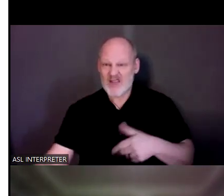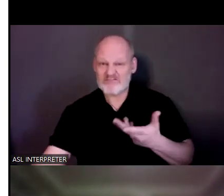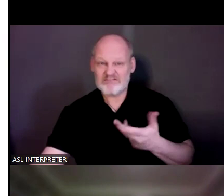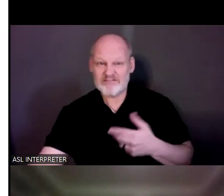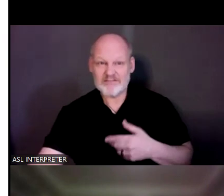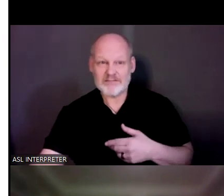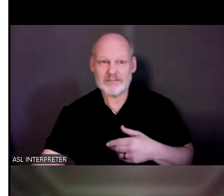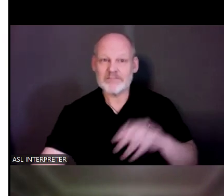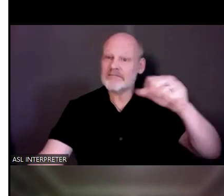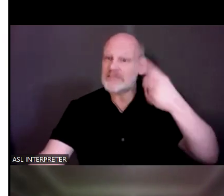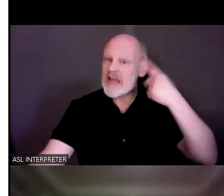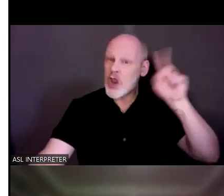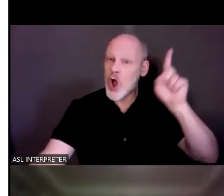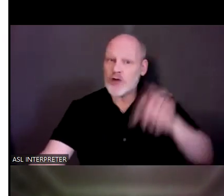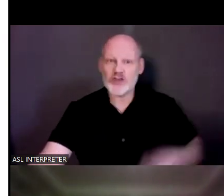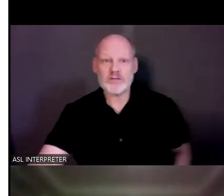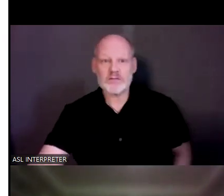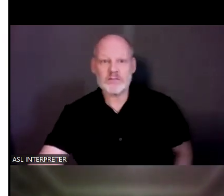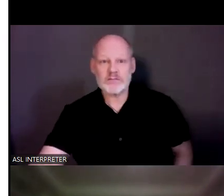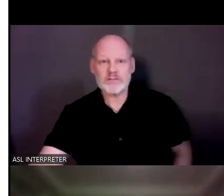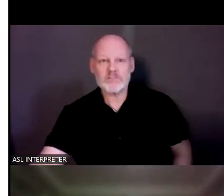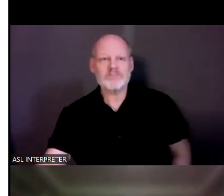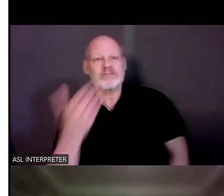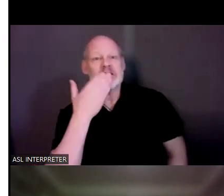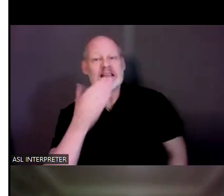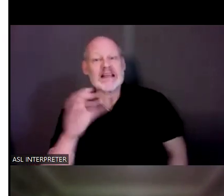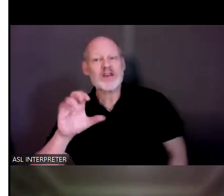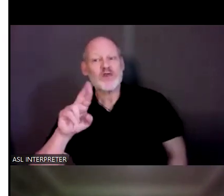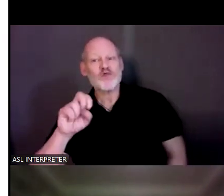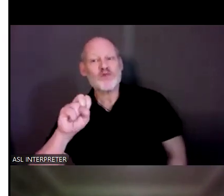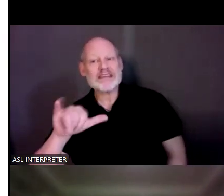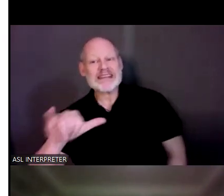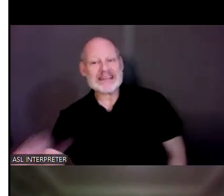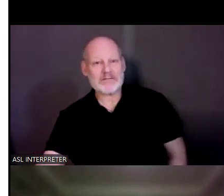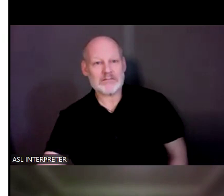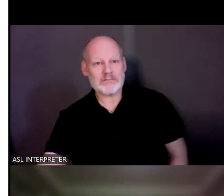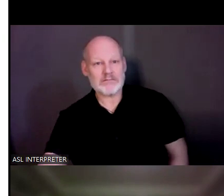it launched it launched thank you chissy oh my gosh um so yeah tell us what you think about the